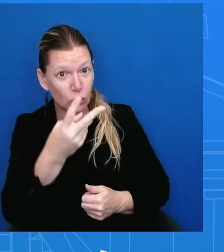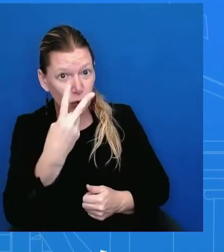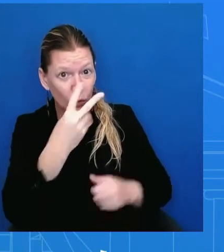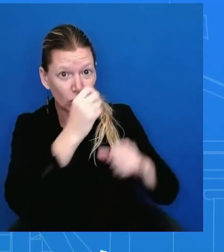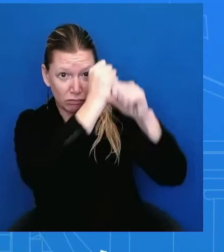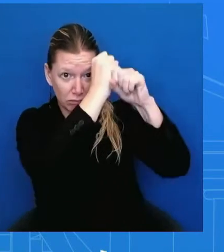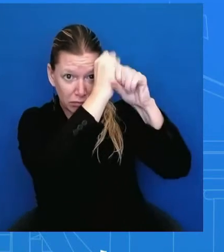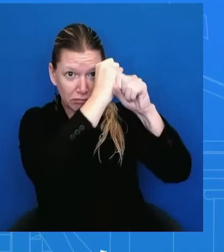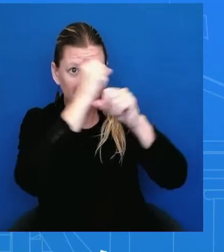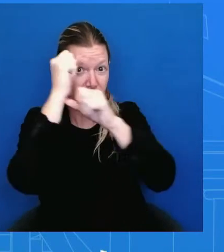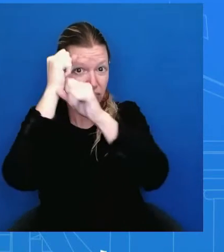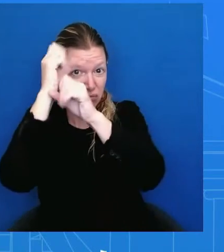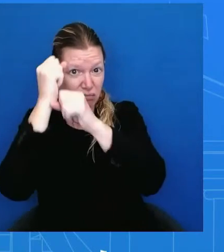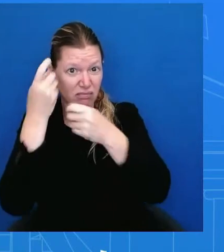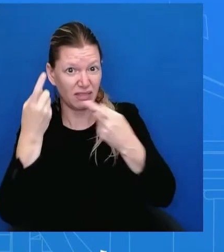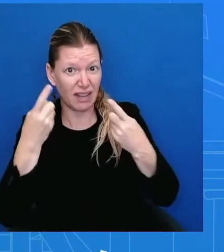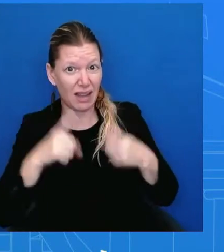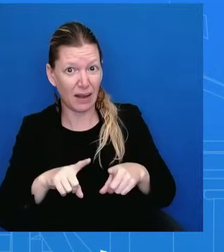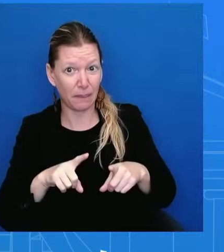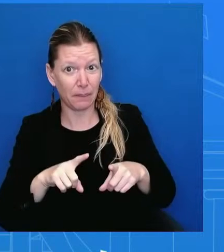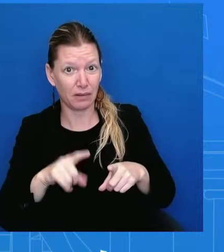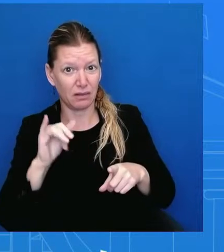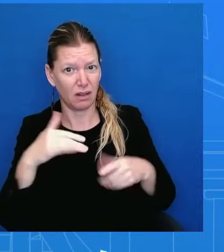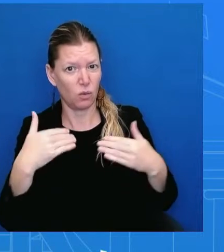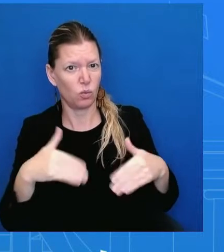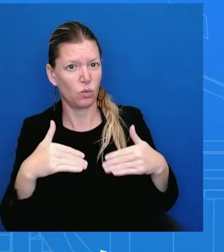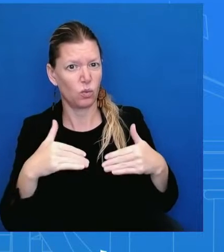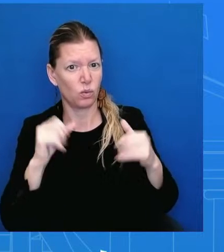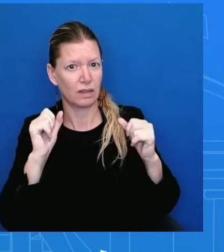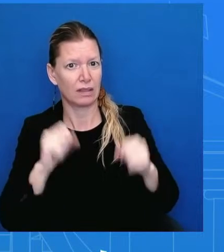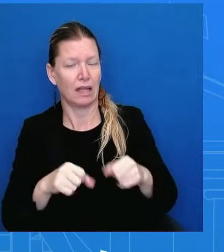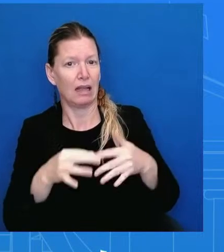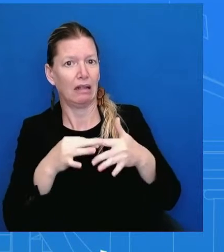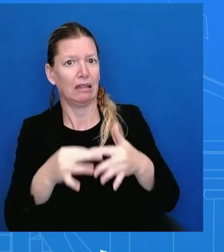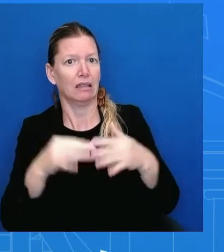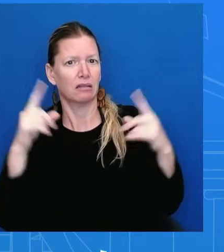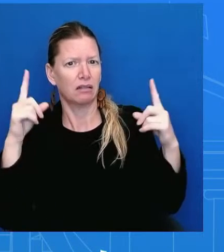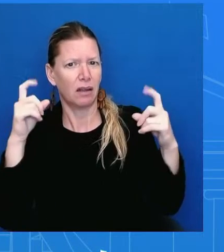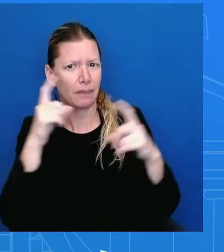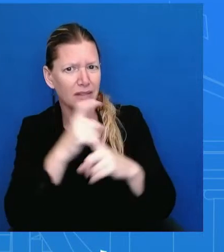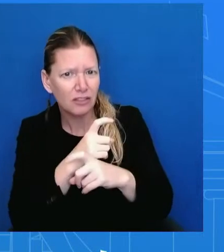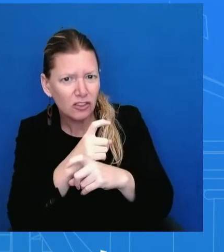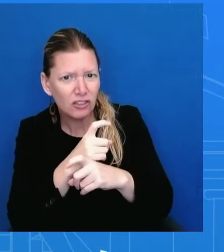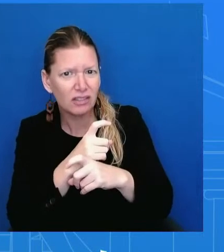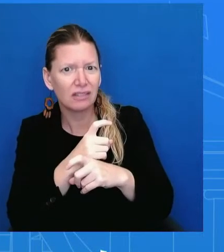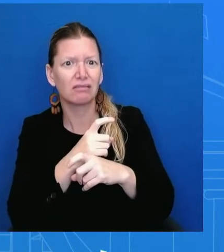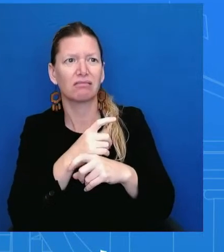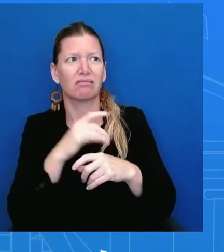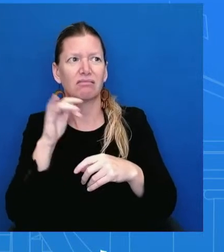all of those complications are part of a neurological exam. Have they tested for that at all? Do you know?